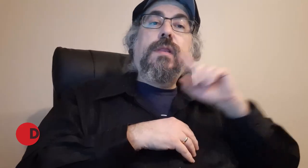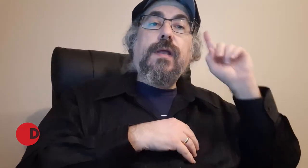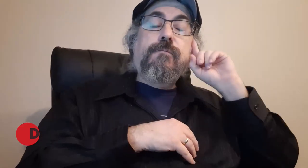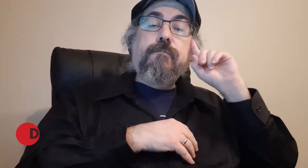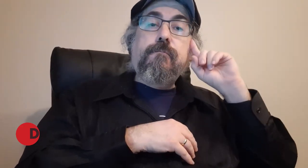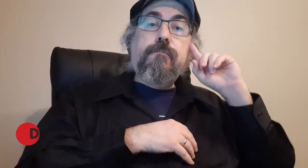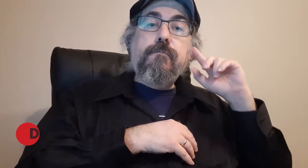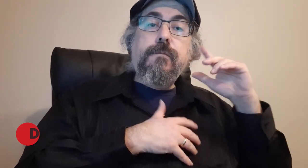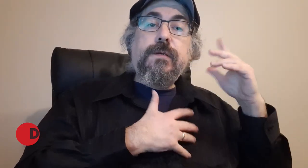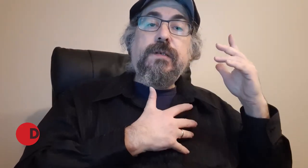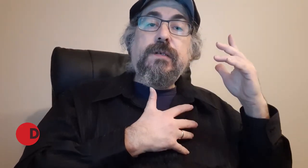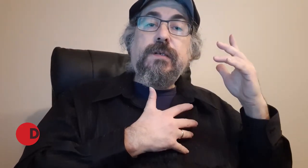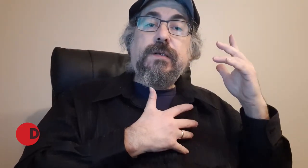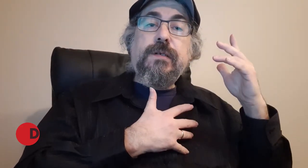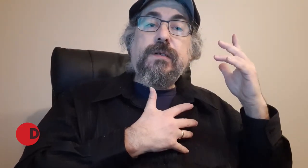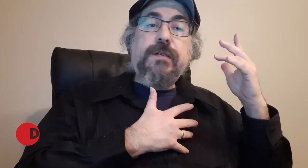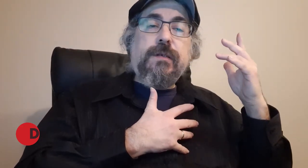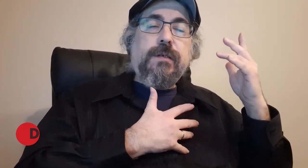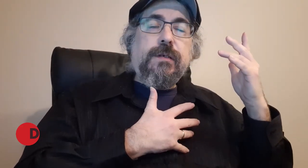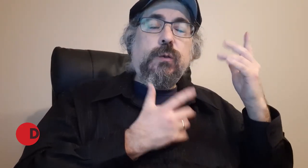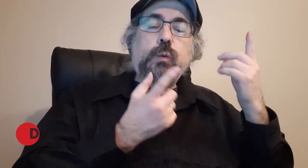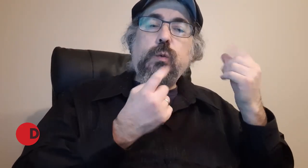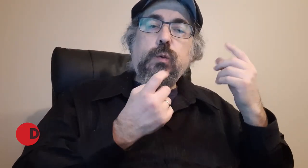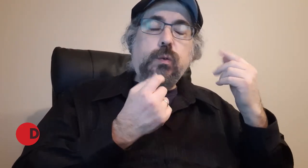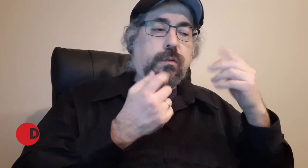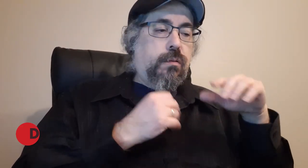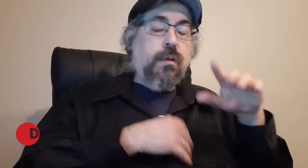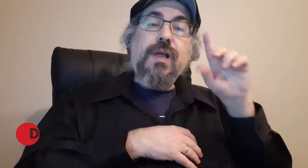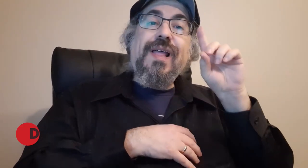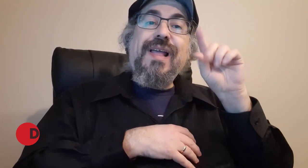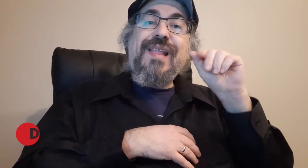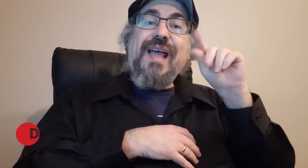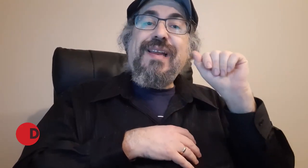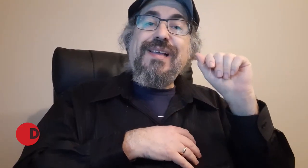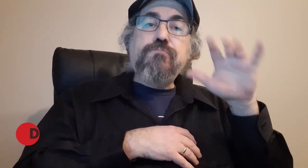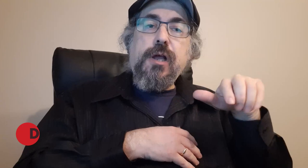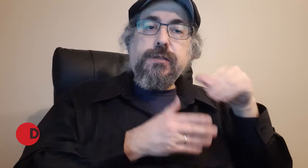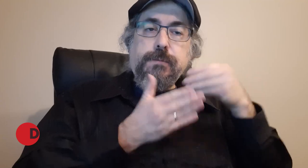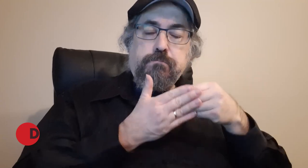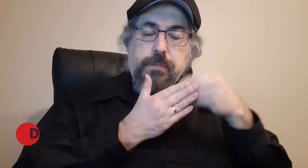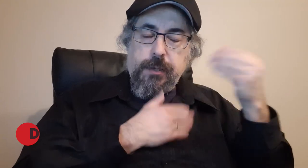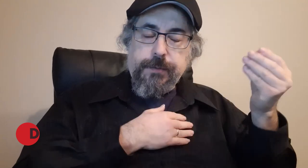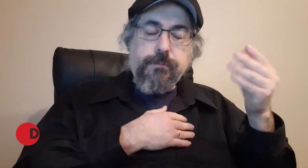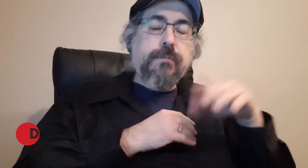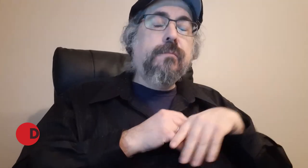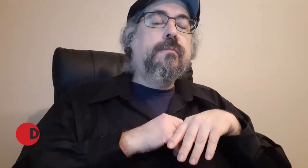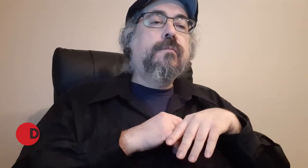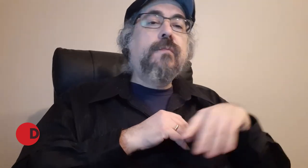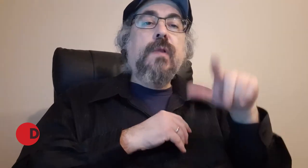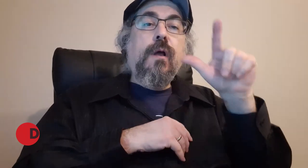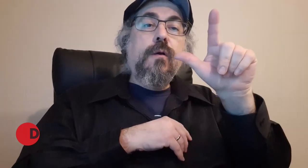and Deaf people have to pay more for 25 GB of data